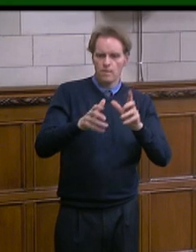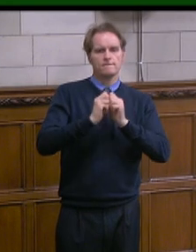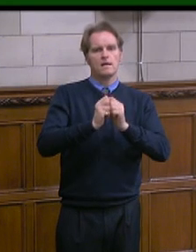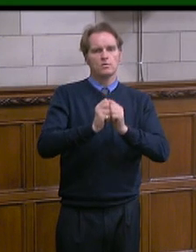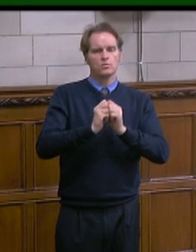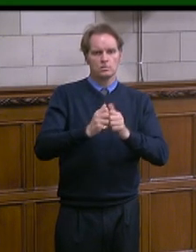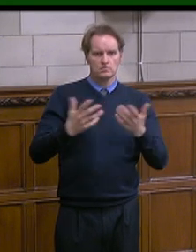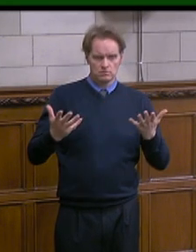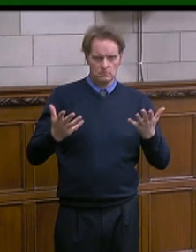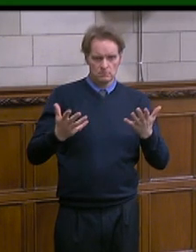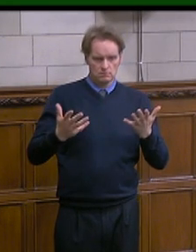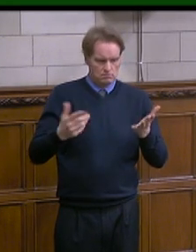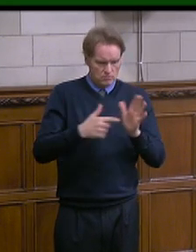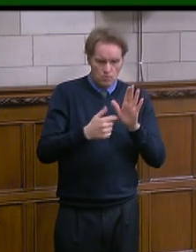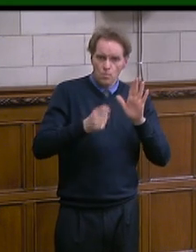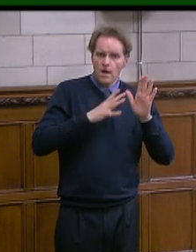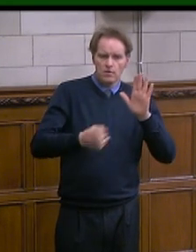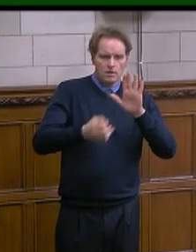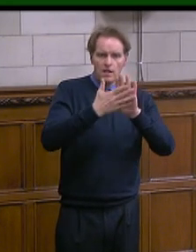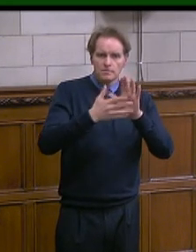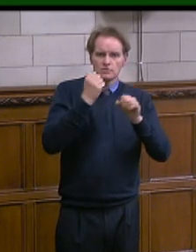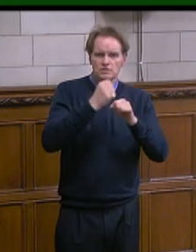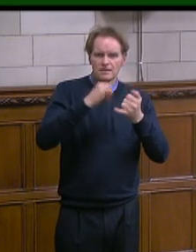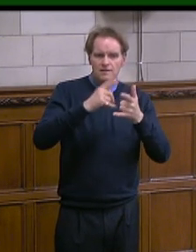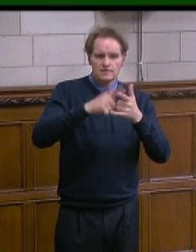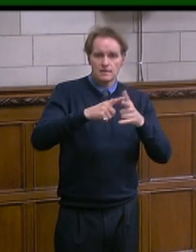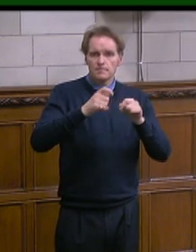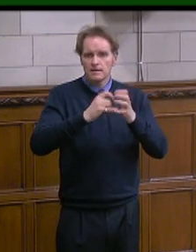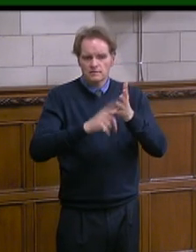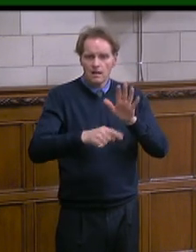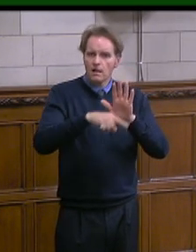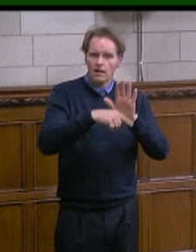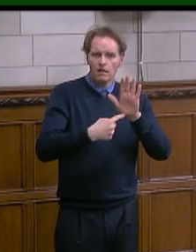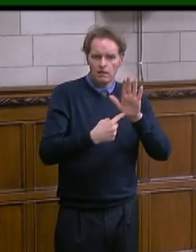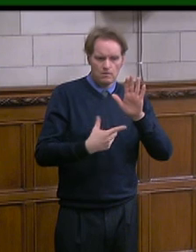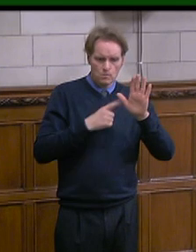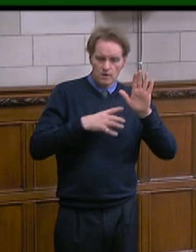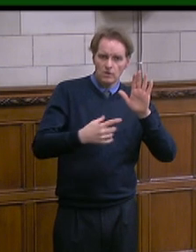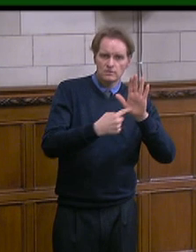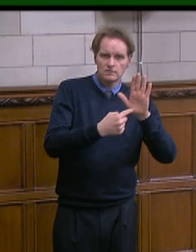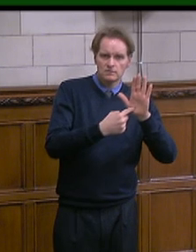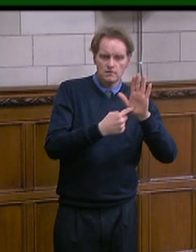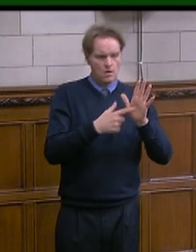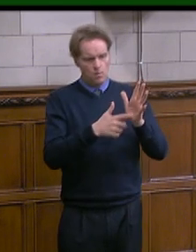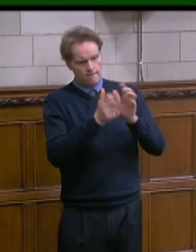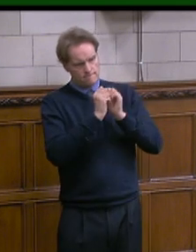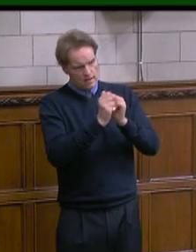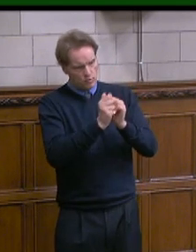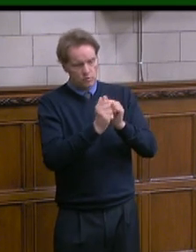It says, “This is what we value, because this is what we examine and this is what we count.”